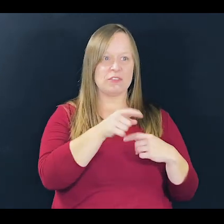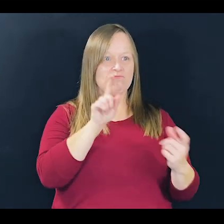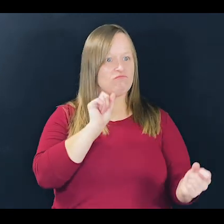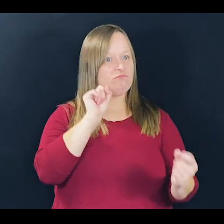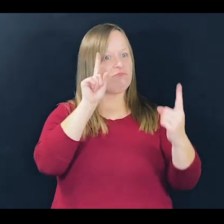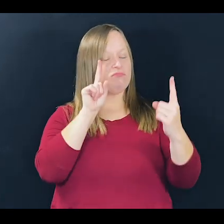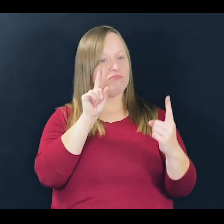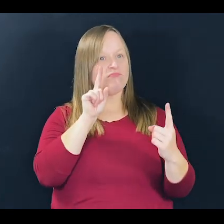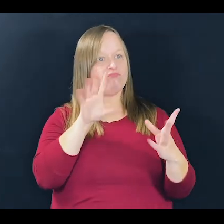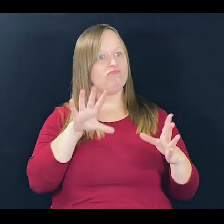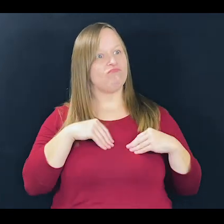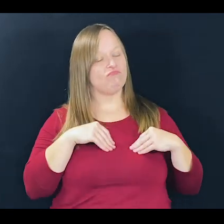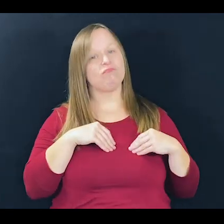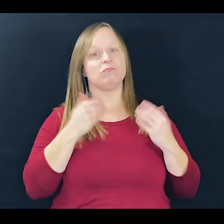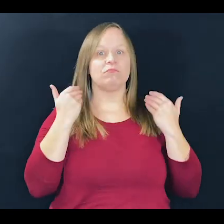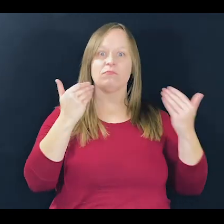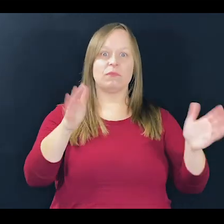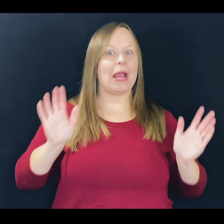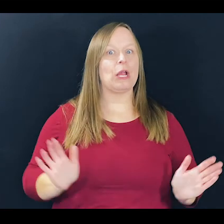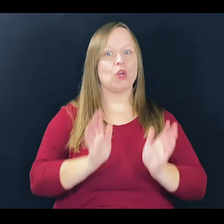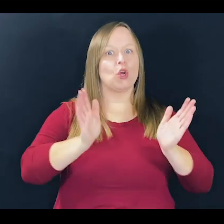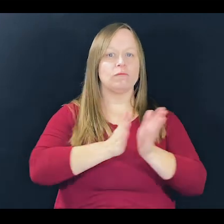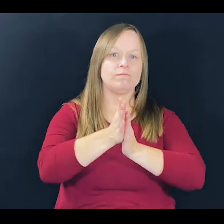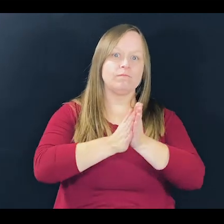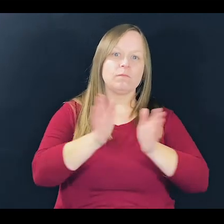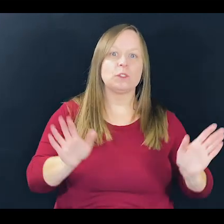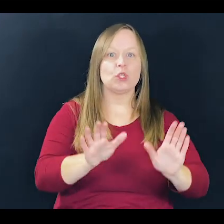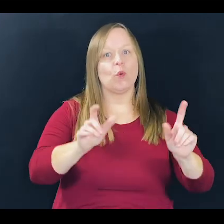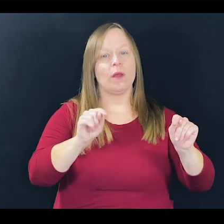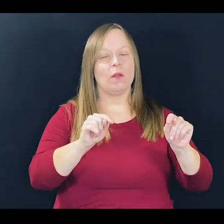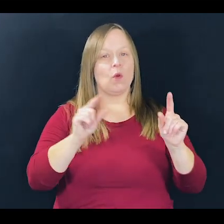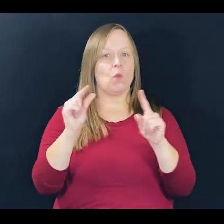that will be well-received then I encourage you to do it because word of